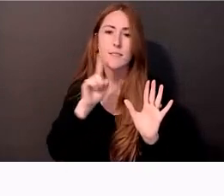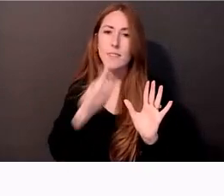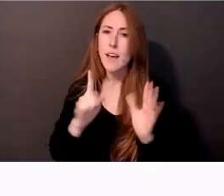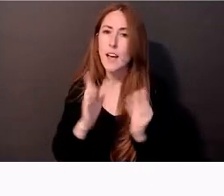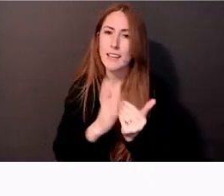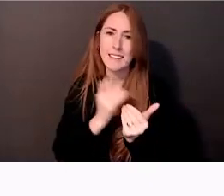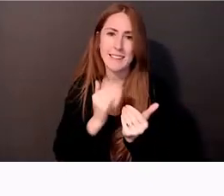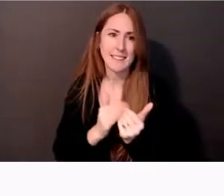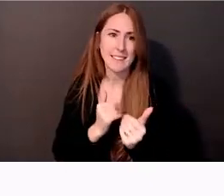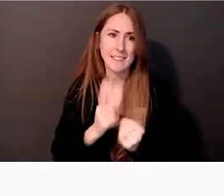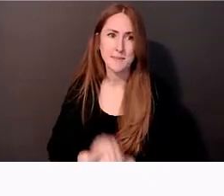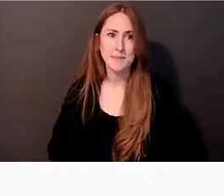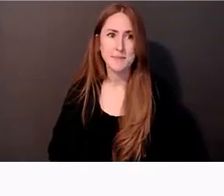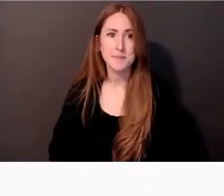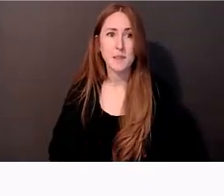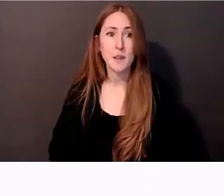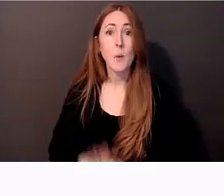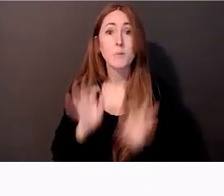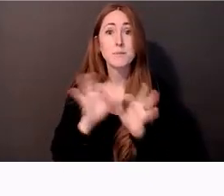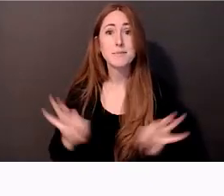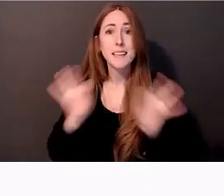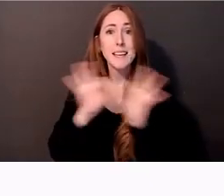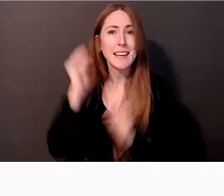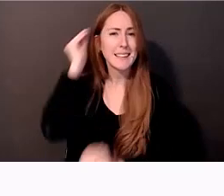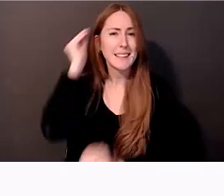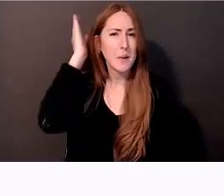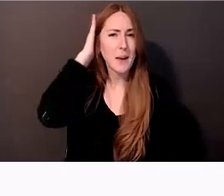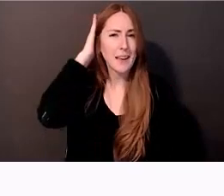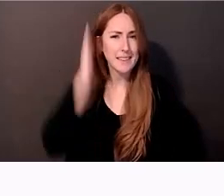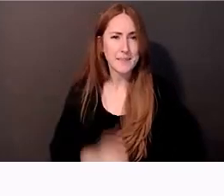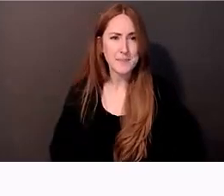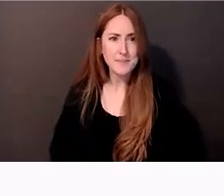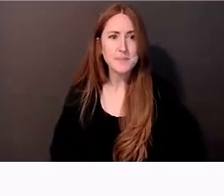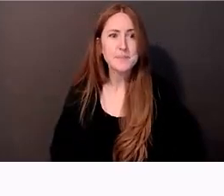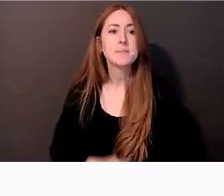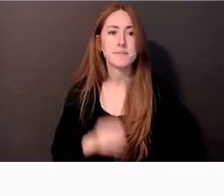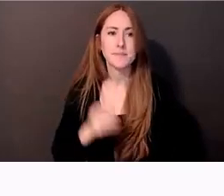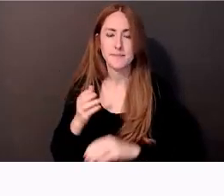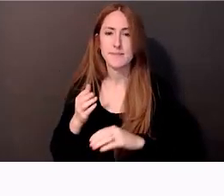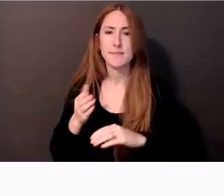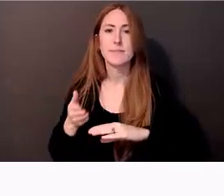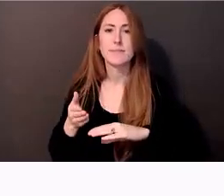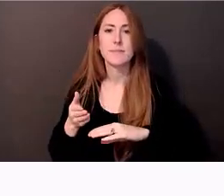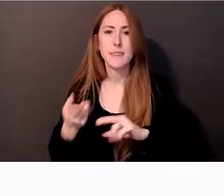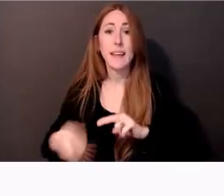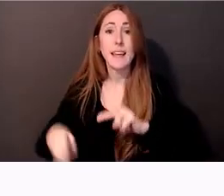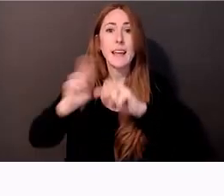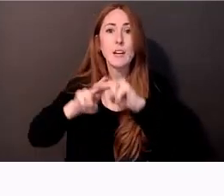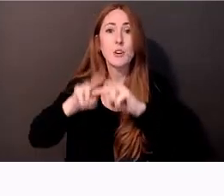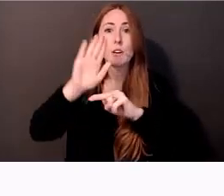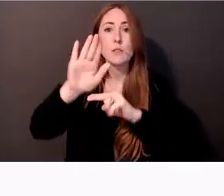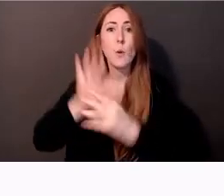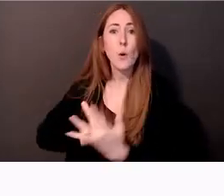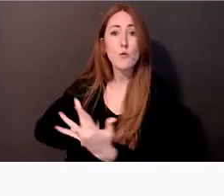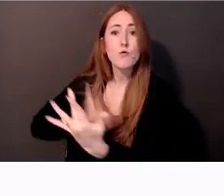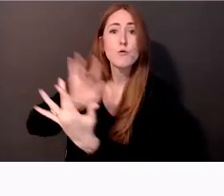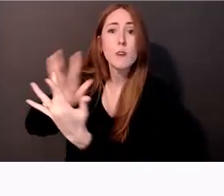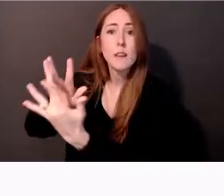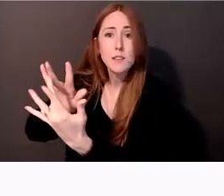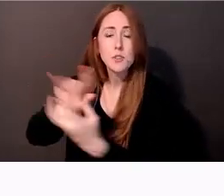Key takeaways to maximize your research and that impact. You want to increase your reach. You want to make an impact. And you want to make sure that people